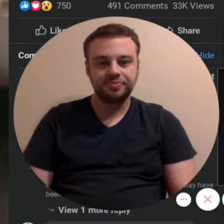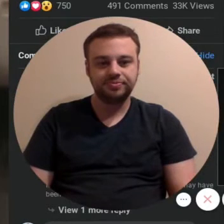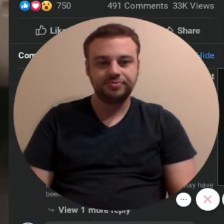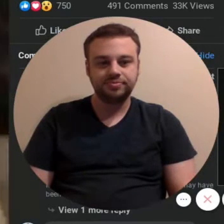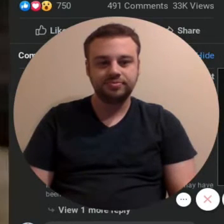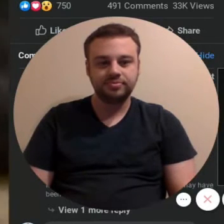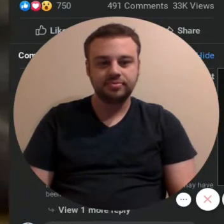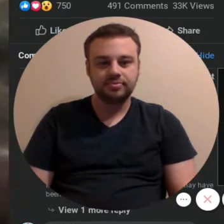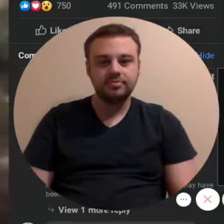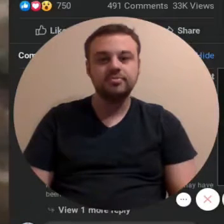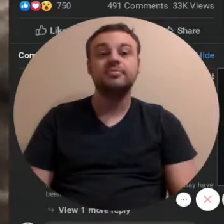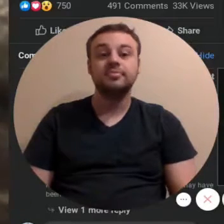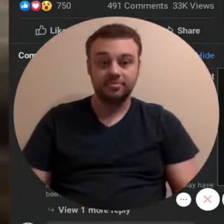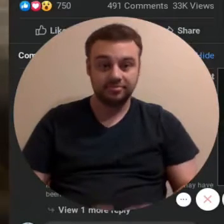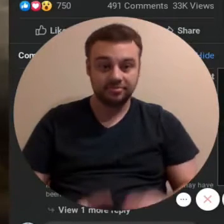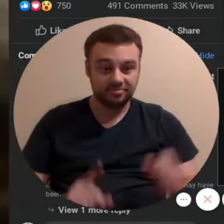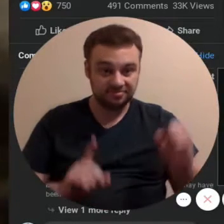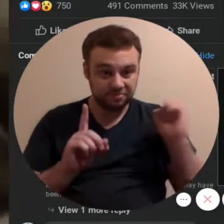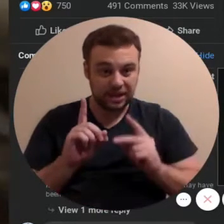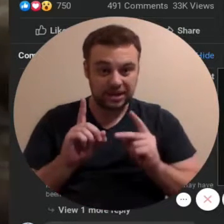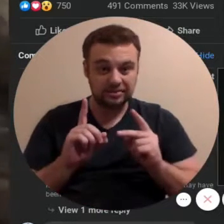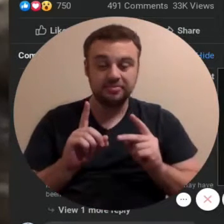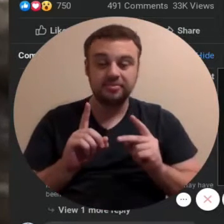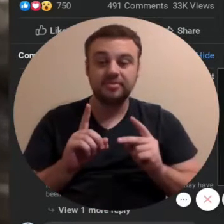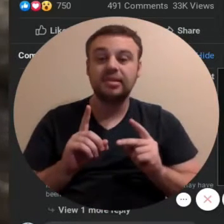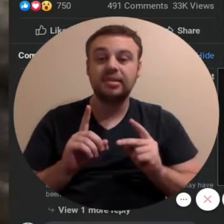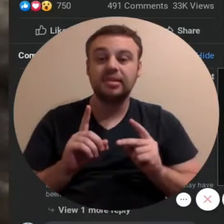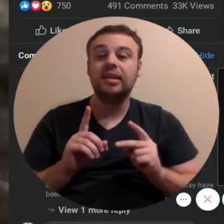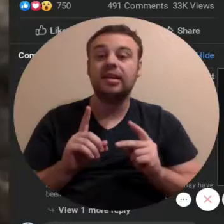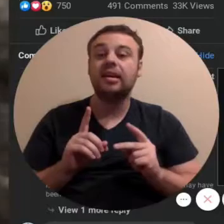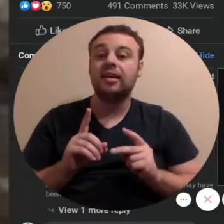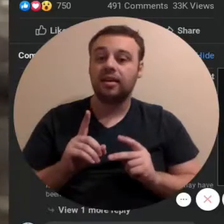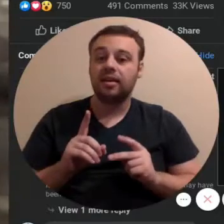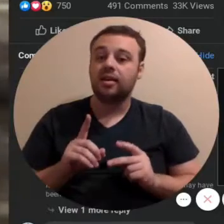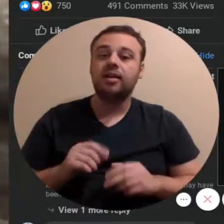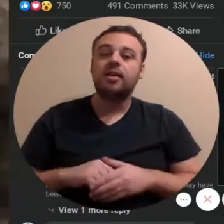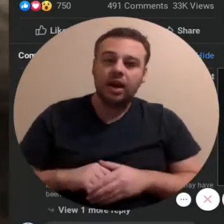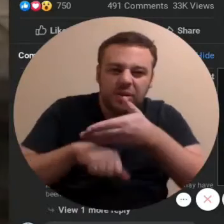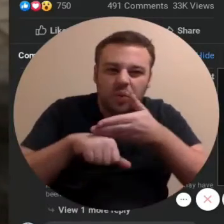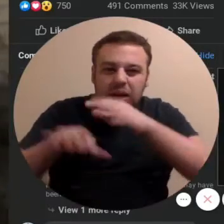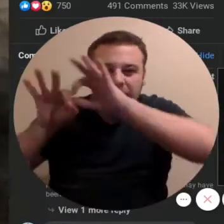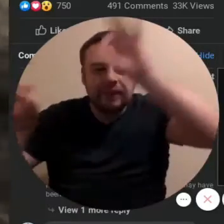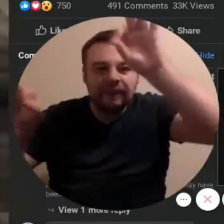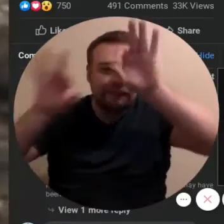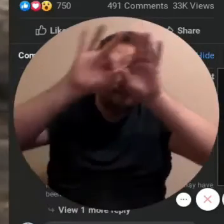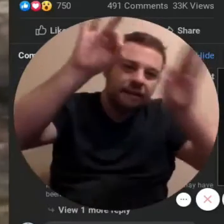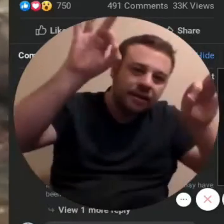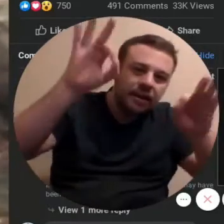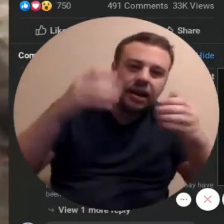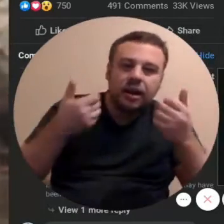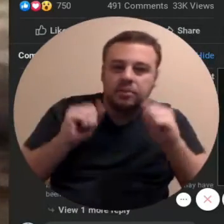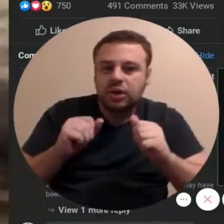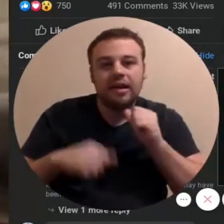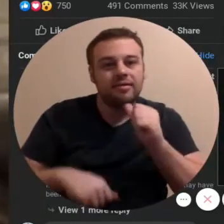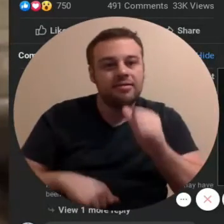Erica: Plus we have logs overhead. So I'm trying not to hit my head. Julie: I've bumped my head a few times in here.